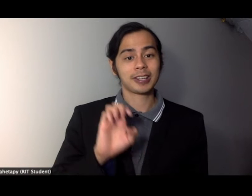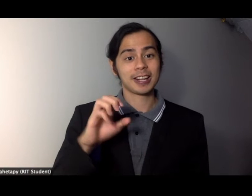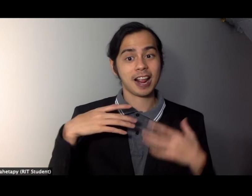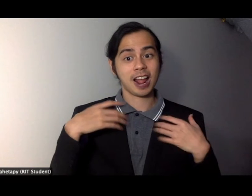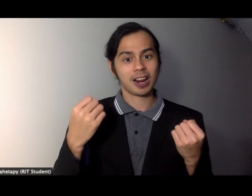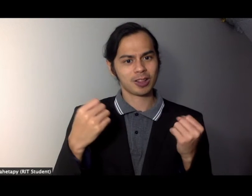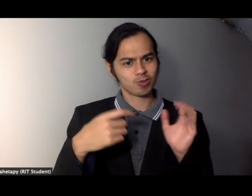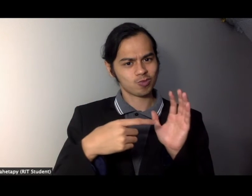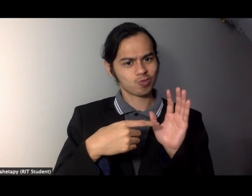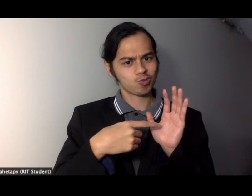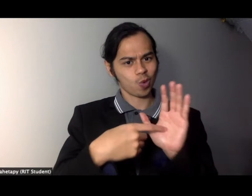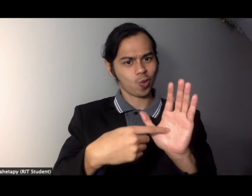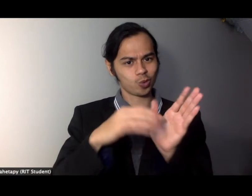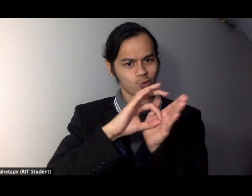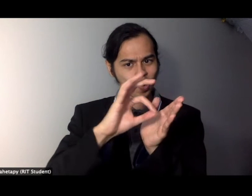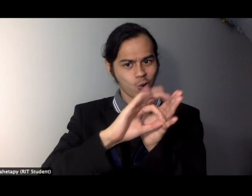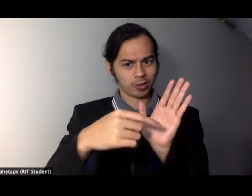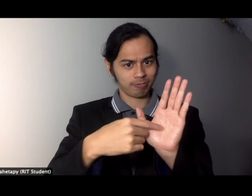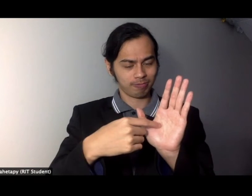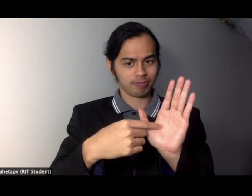It defines eHeals between hearing individuals and deaf individuals.